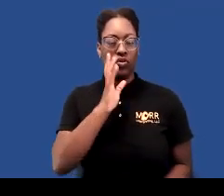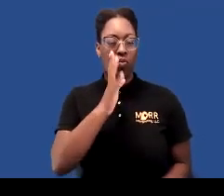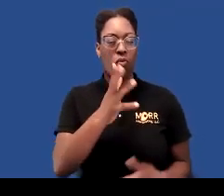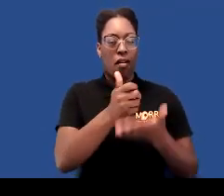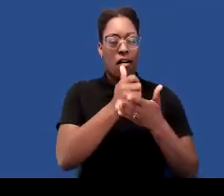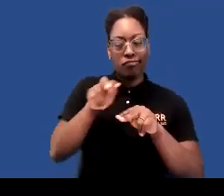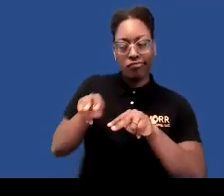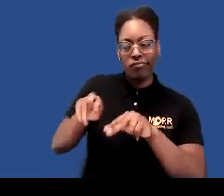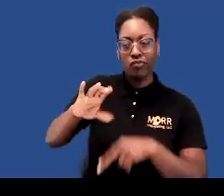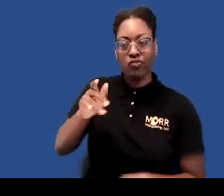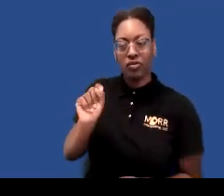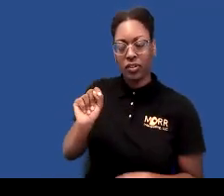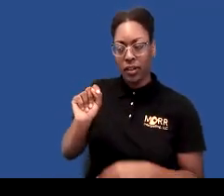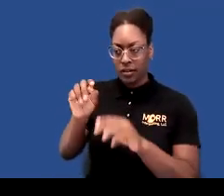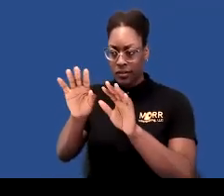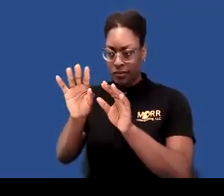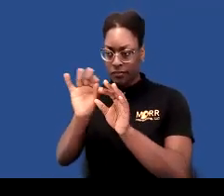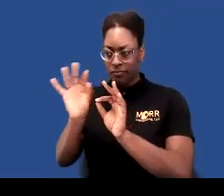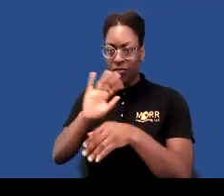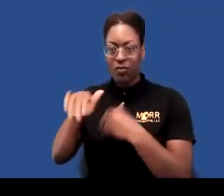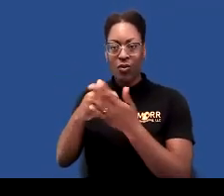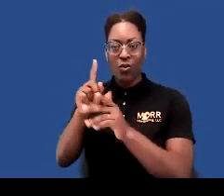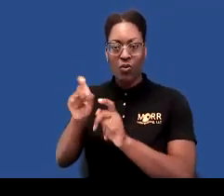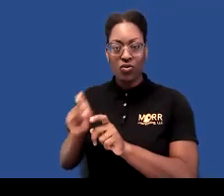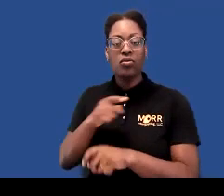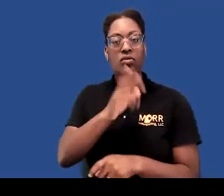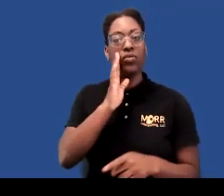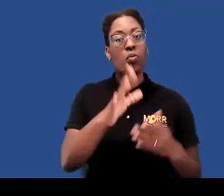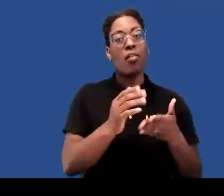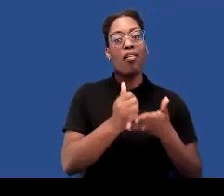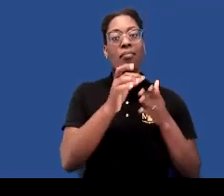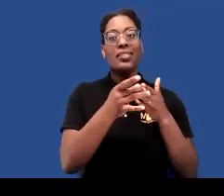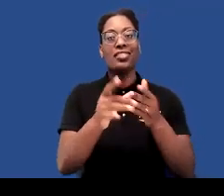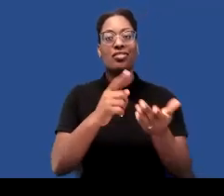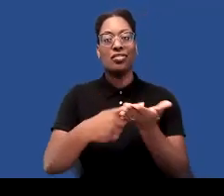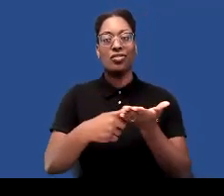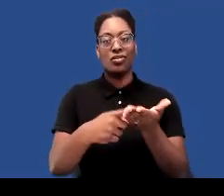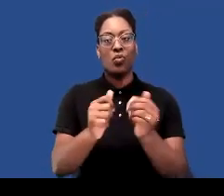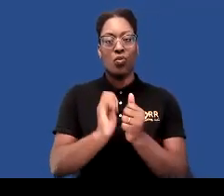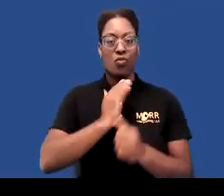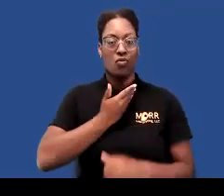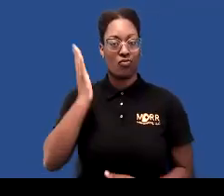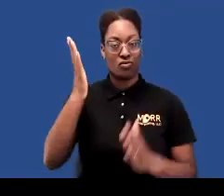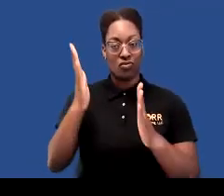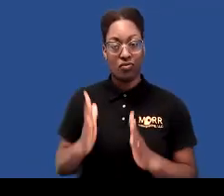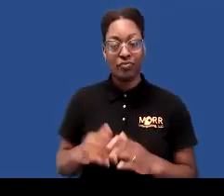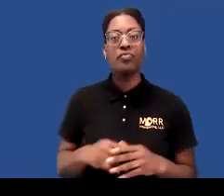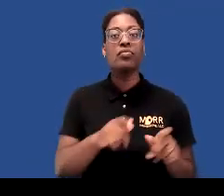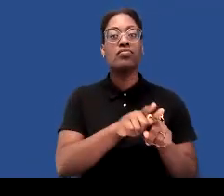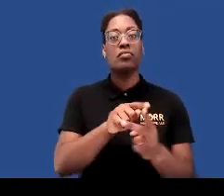and she'll also be leading our guided discussion with our presenter today, and Jenelle, who is behind the scenes addressing today's technology.